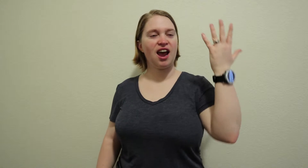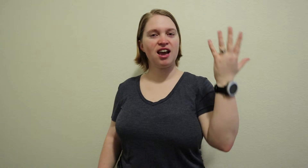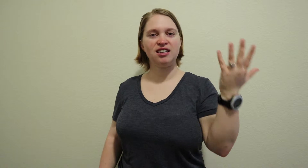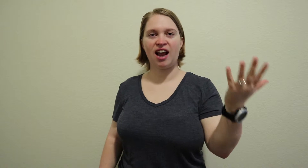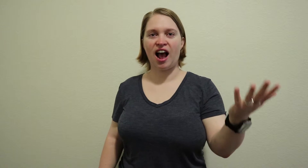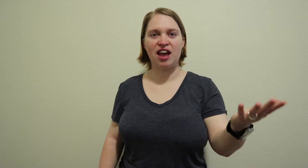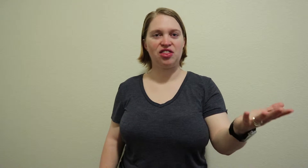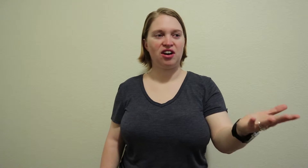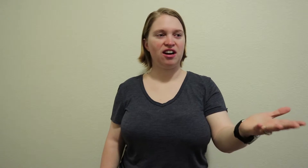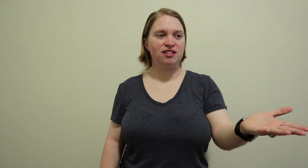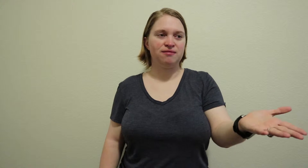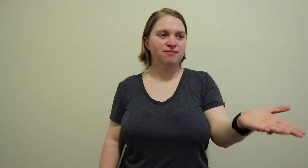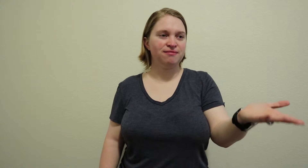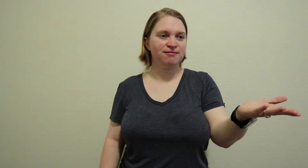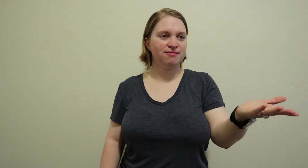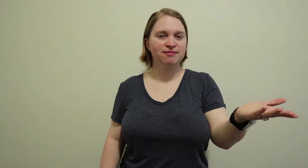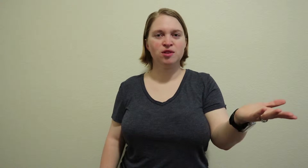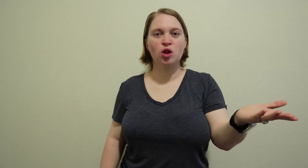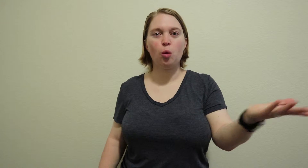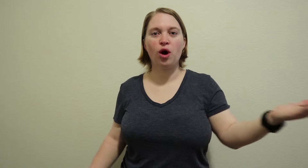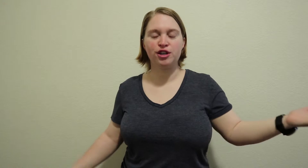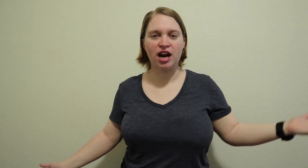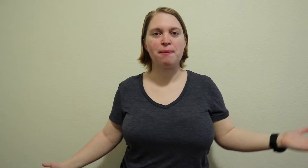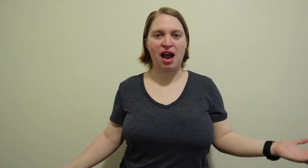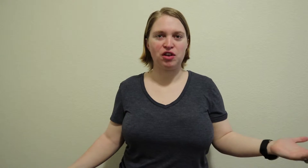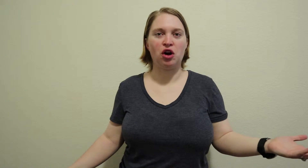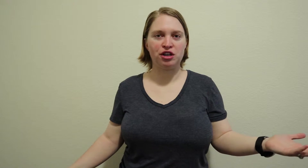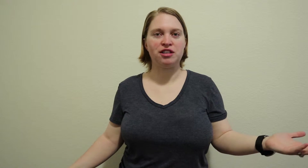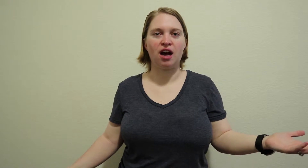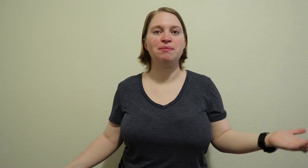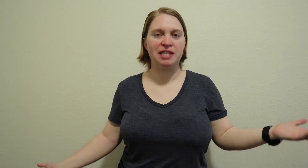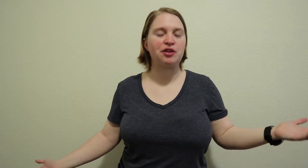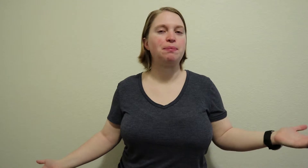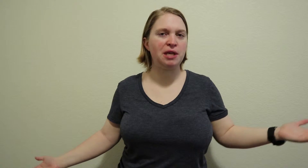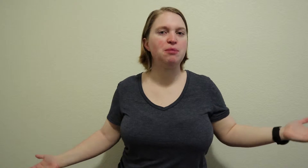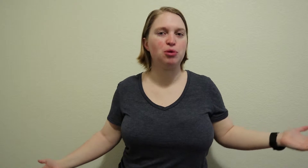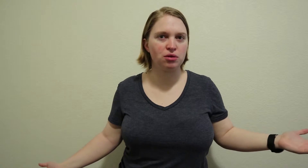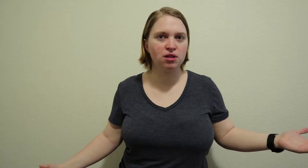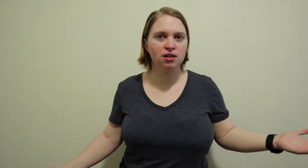and I thought no wonder I'm having a hard time hearing people because